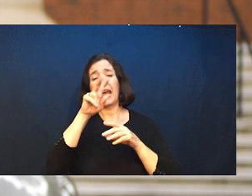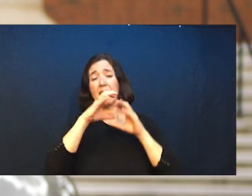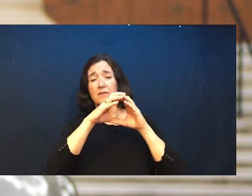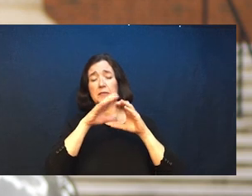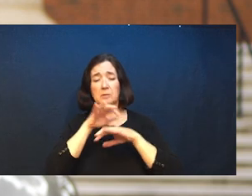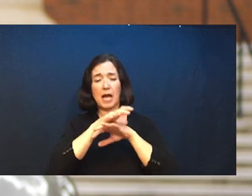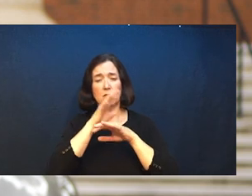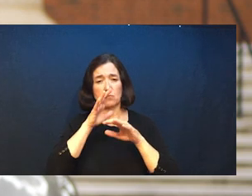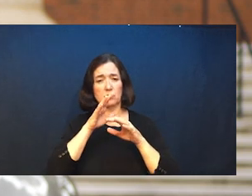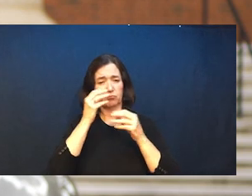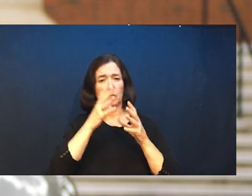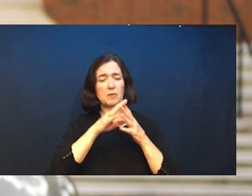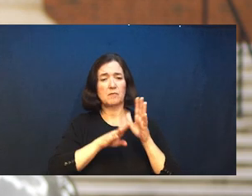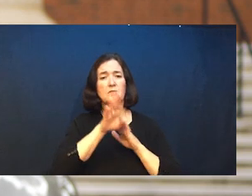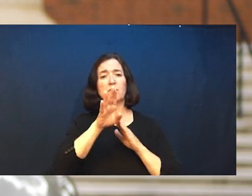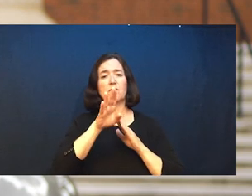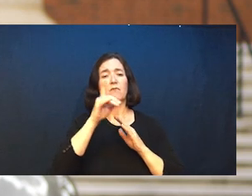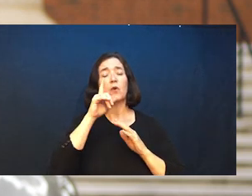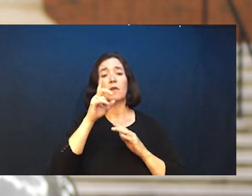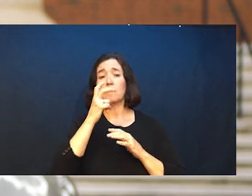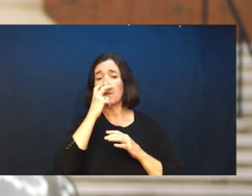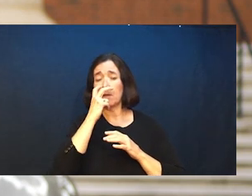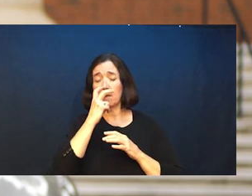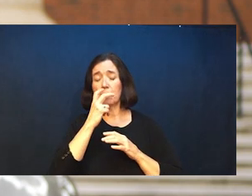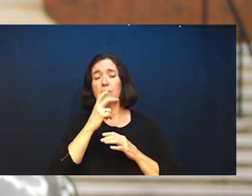the sight impaired, the connection of drug abuse to early schizophrenia,